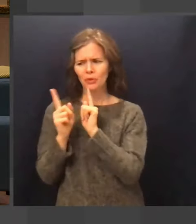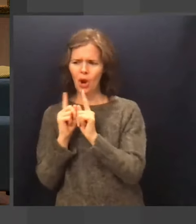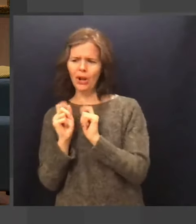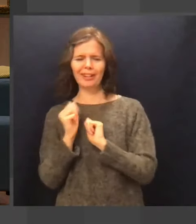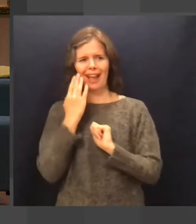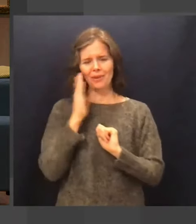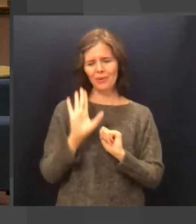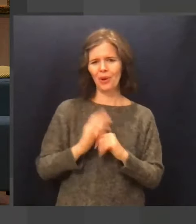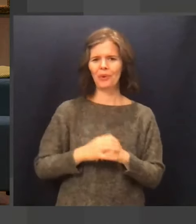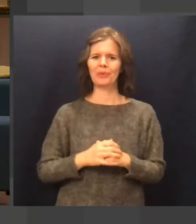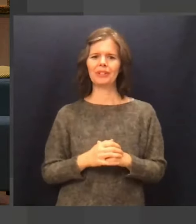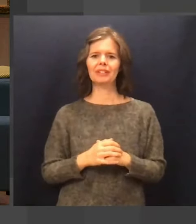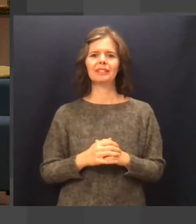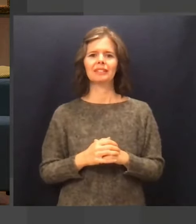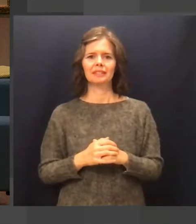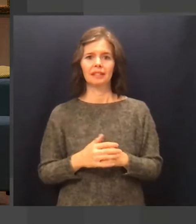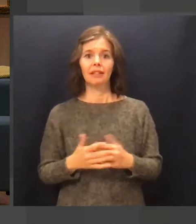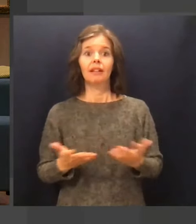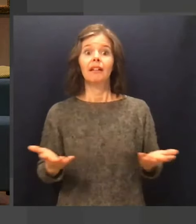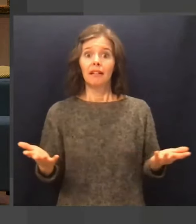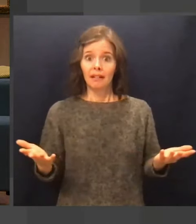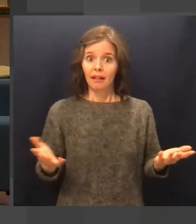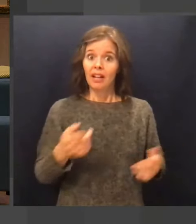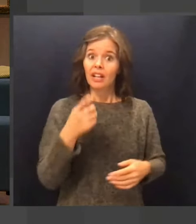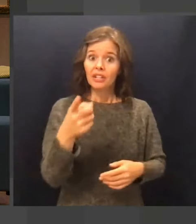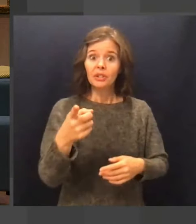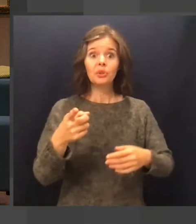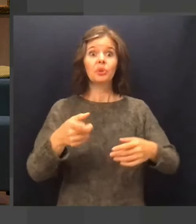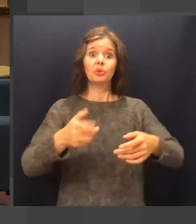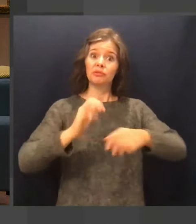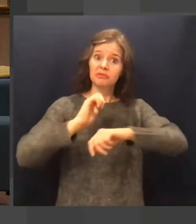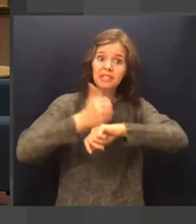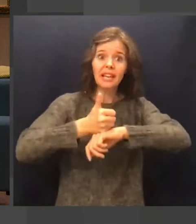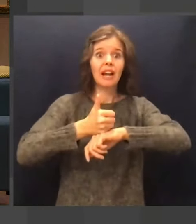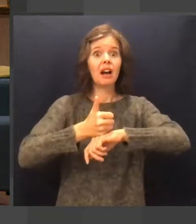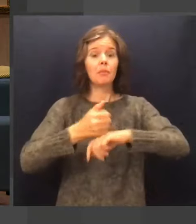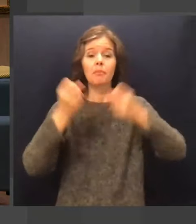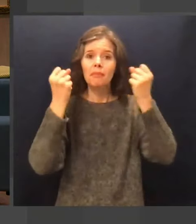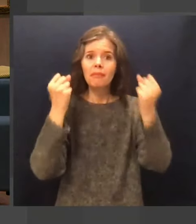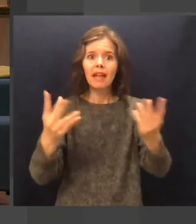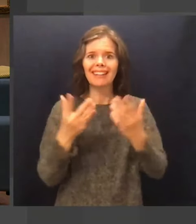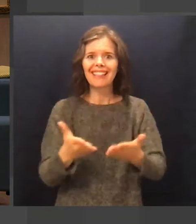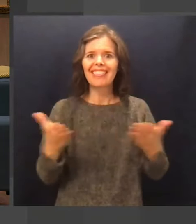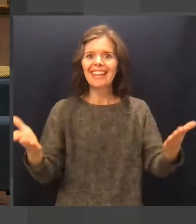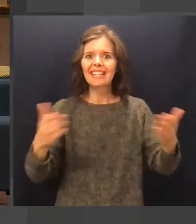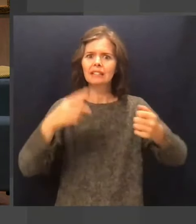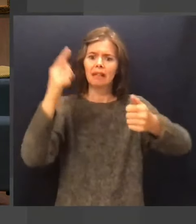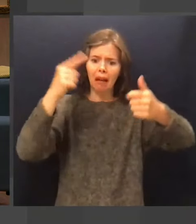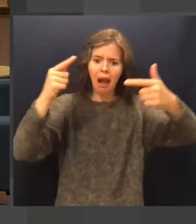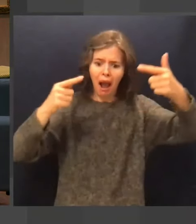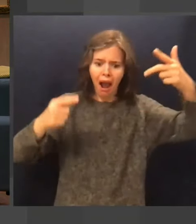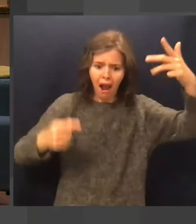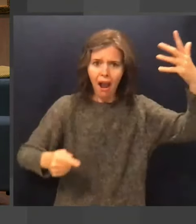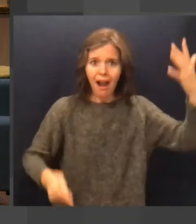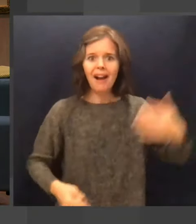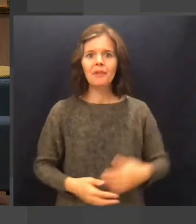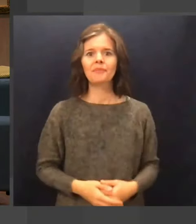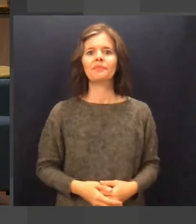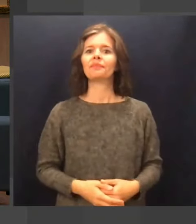ATTACK THEM. I'LL TALK TO THEM. WE'LL THINK ABOUT IT. WE HAVE COMMITTED TO A LOT OF